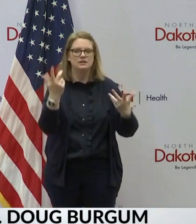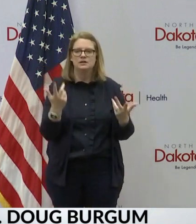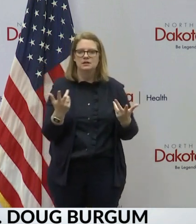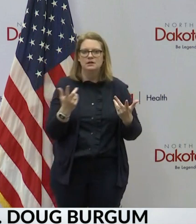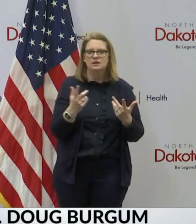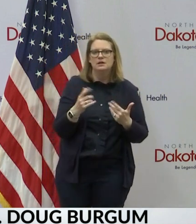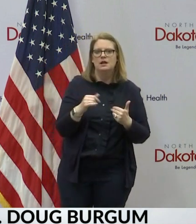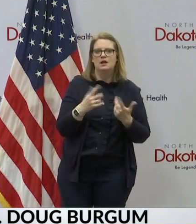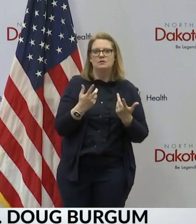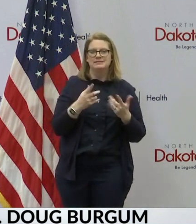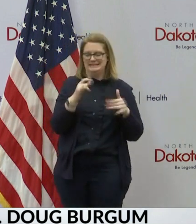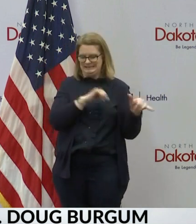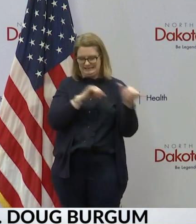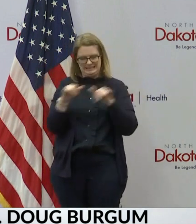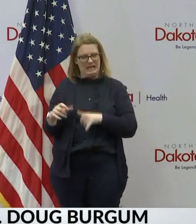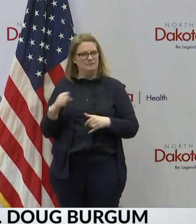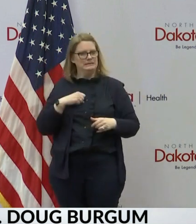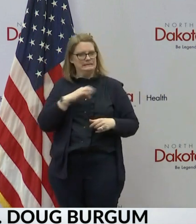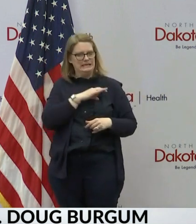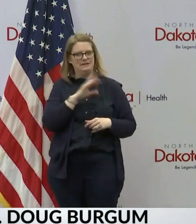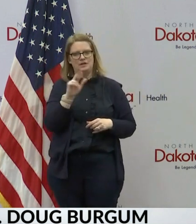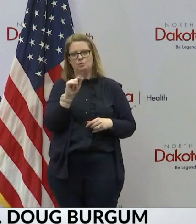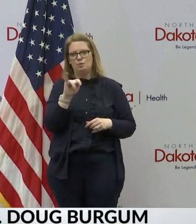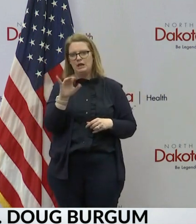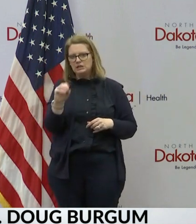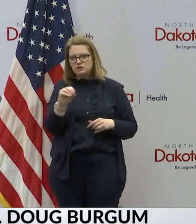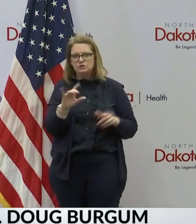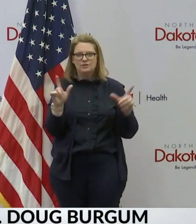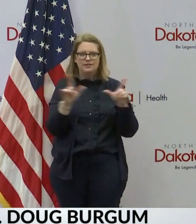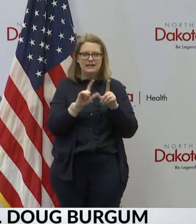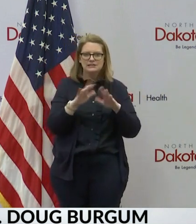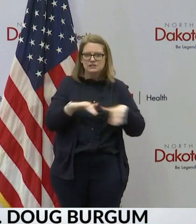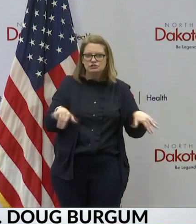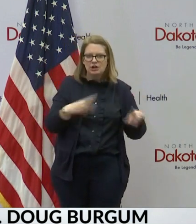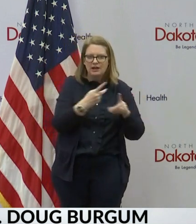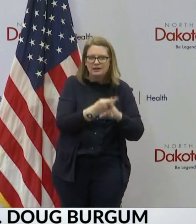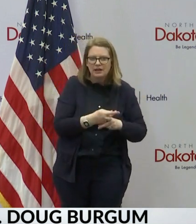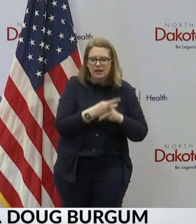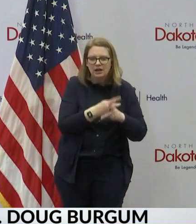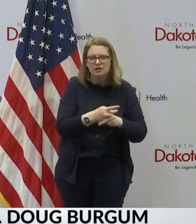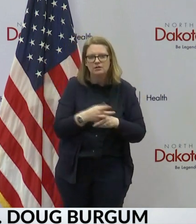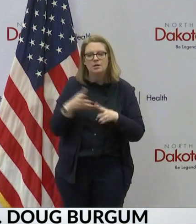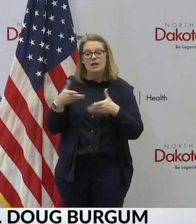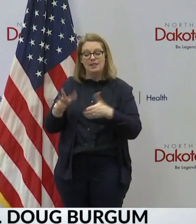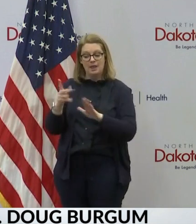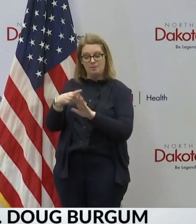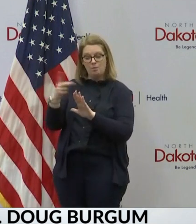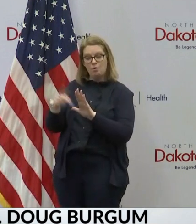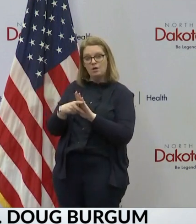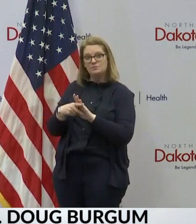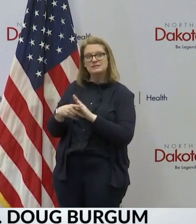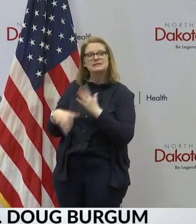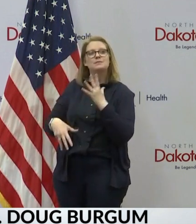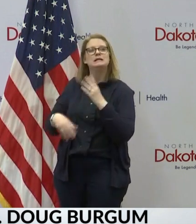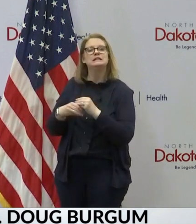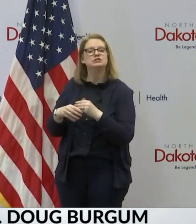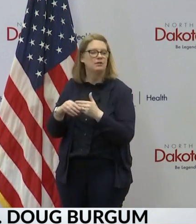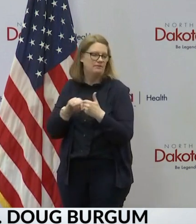NUMBER GROUP SIZE IN CHILD CARE SETS FROM 10 TO 15. THIS DOES NOT SUPERSEDE THE STAFFING RATIOS ESTABLISHED FOR